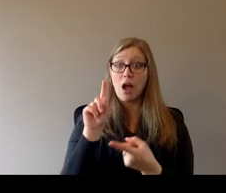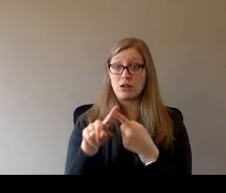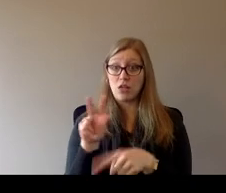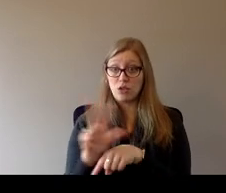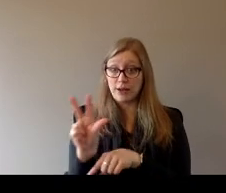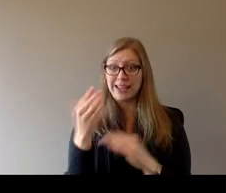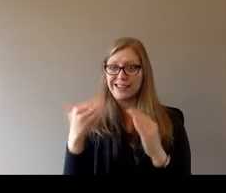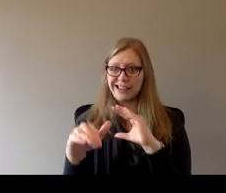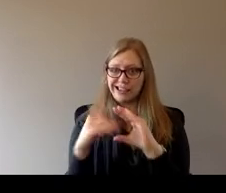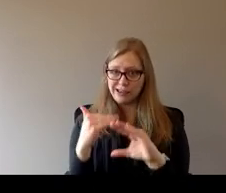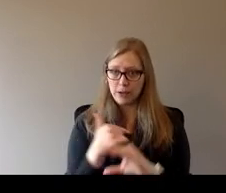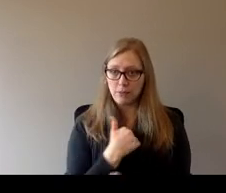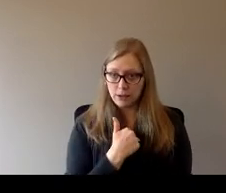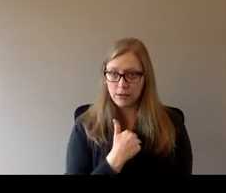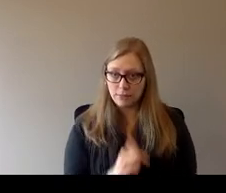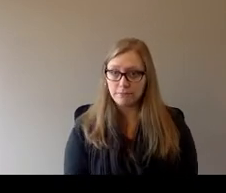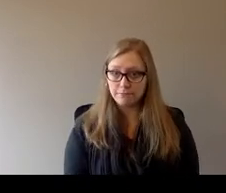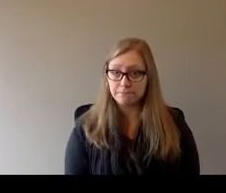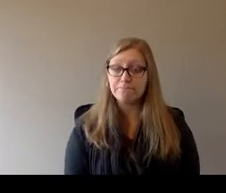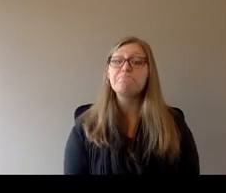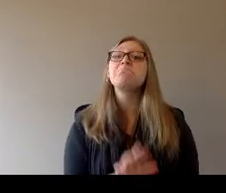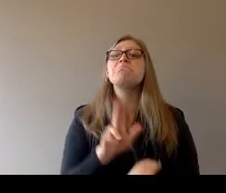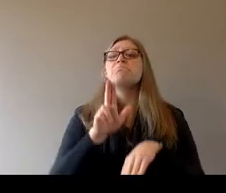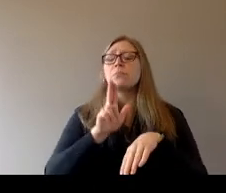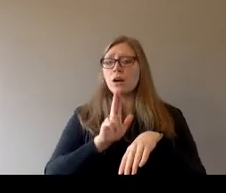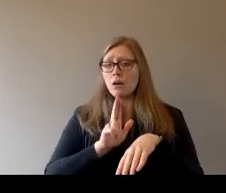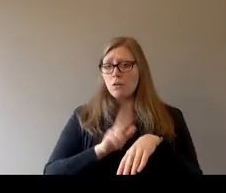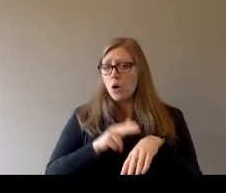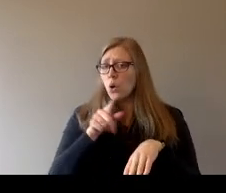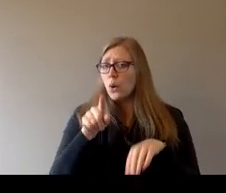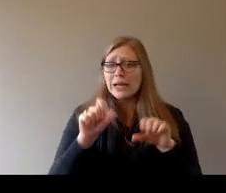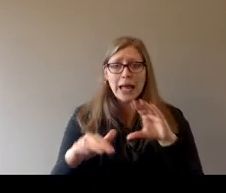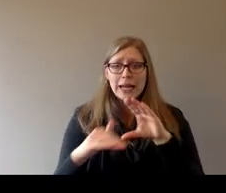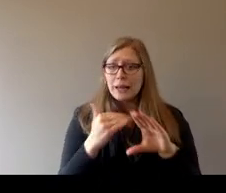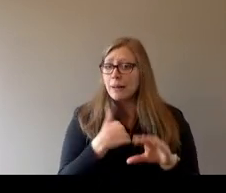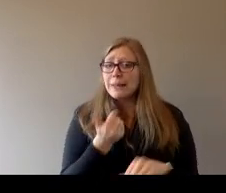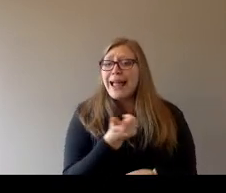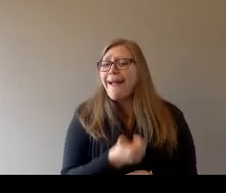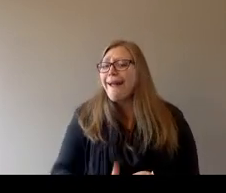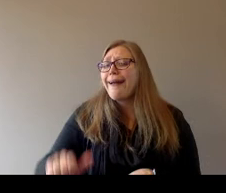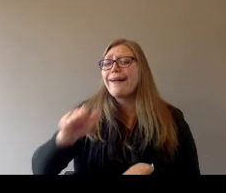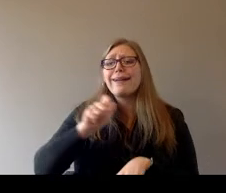Now, of course, you can email me whenever you need to.